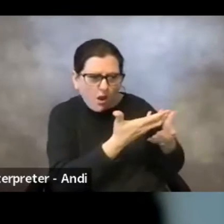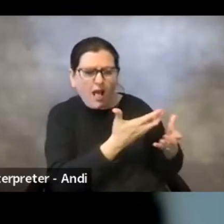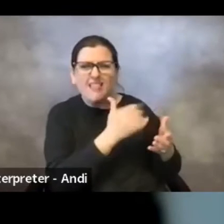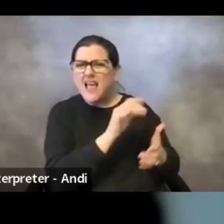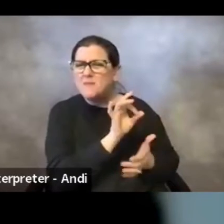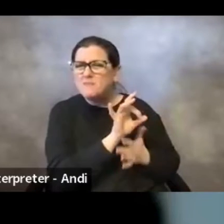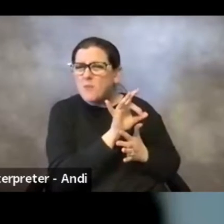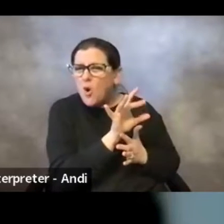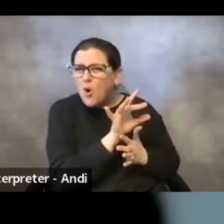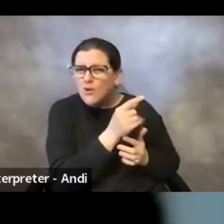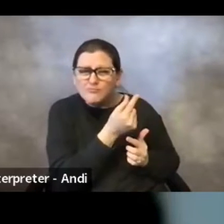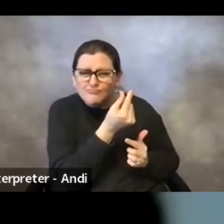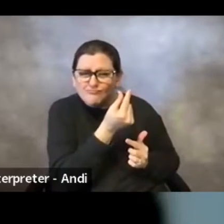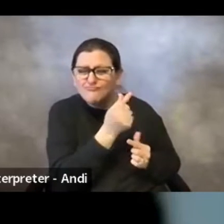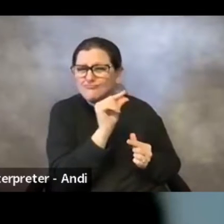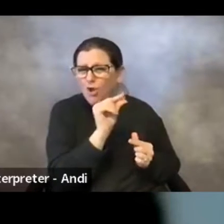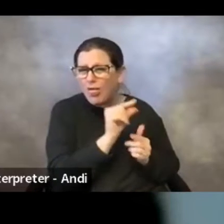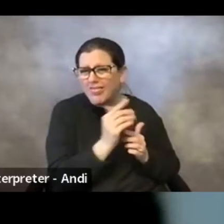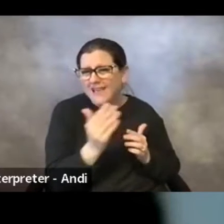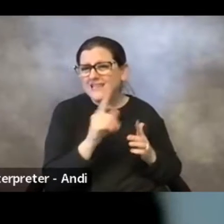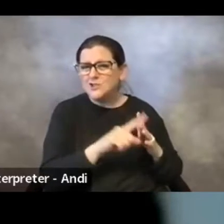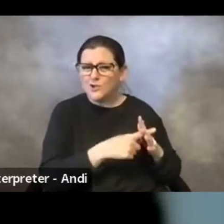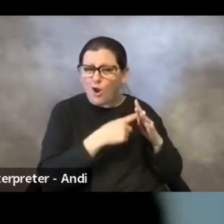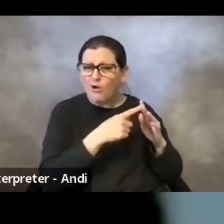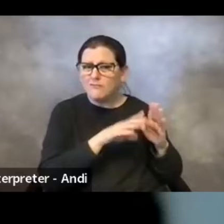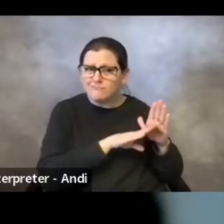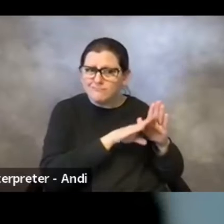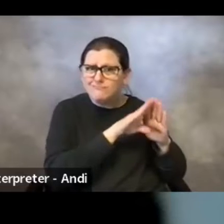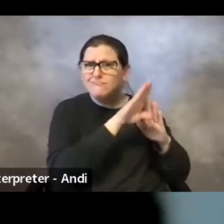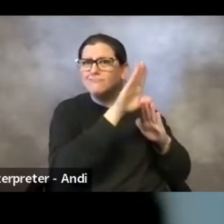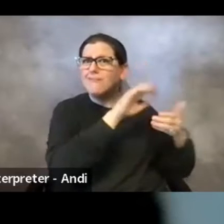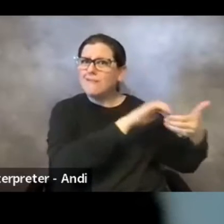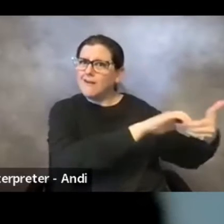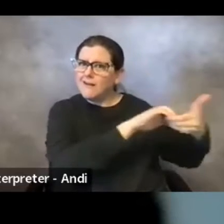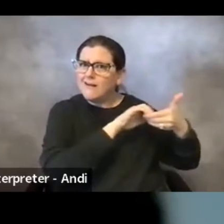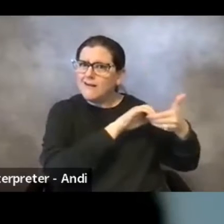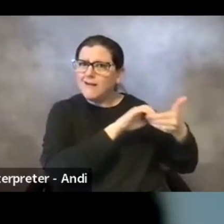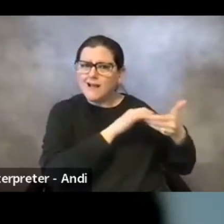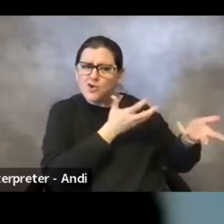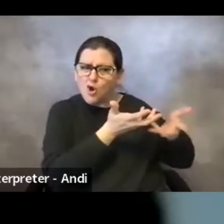can help start those relationships and just the talking and that person is now a